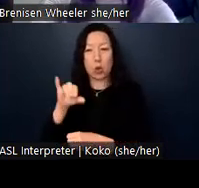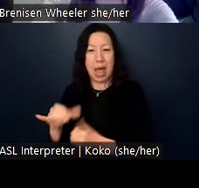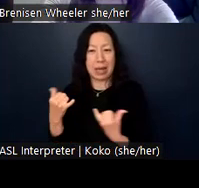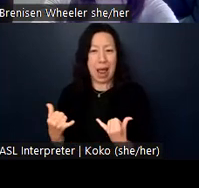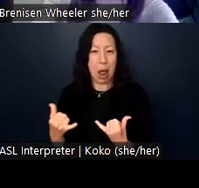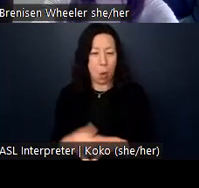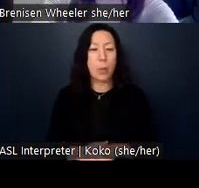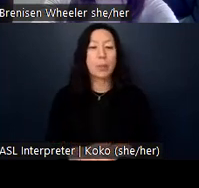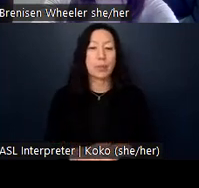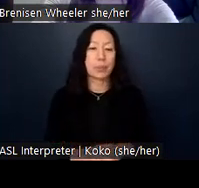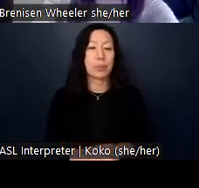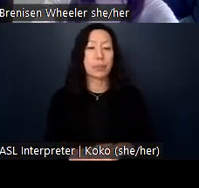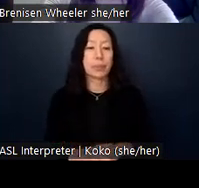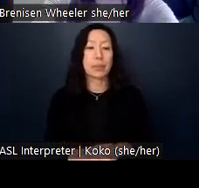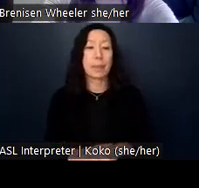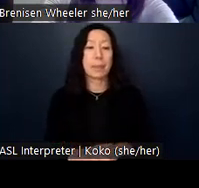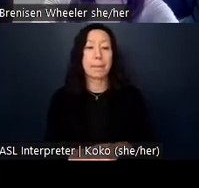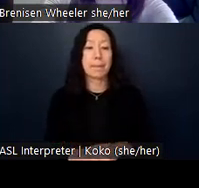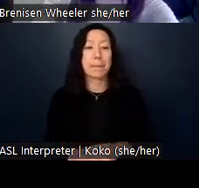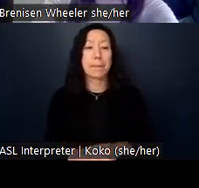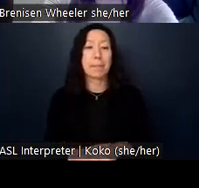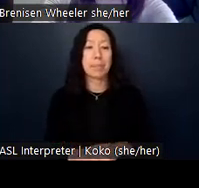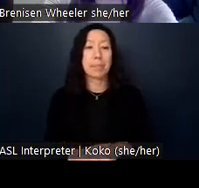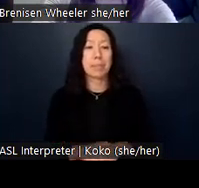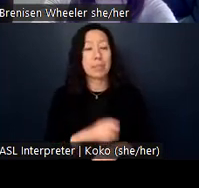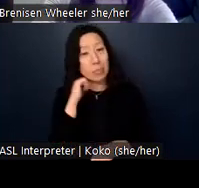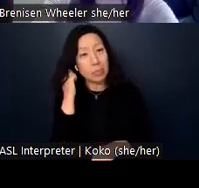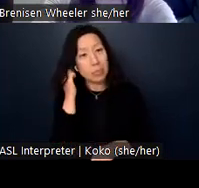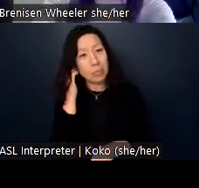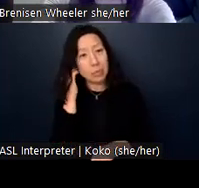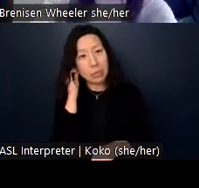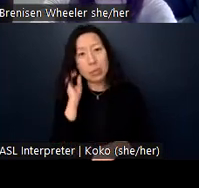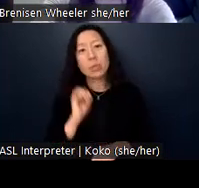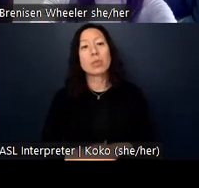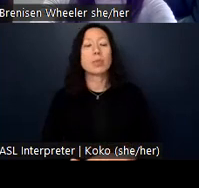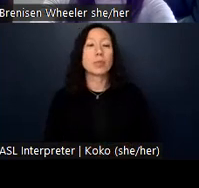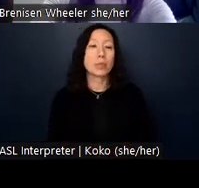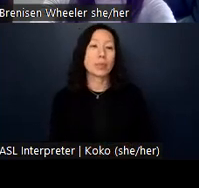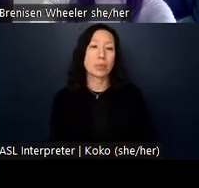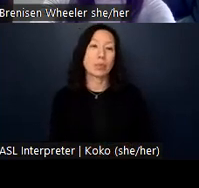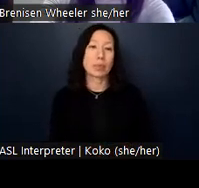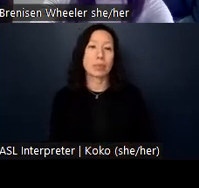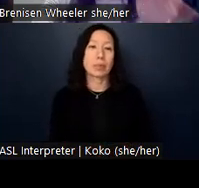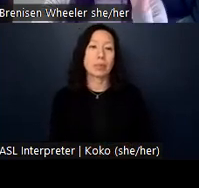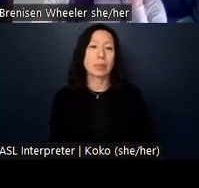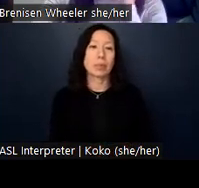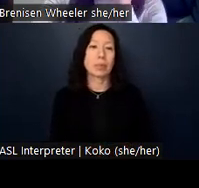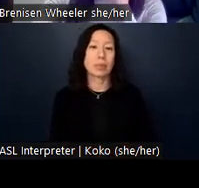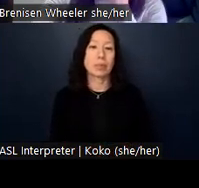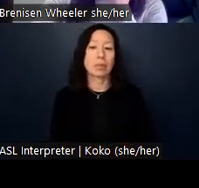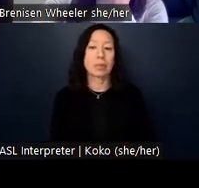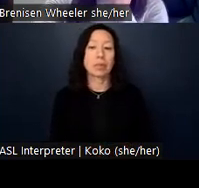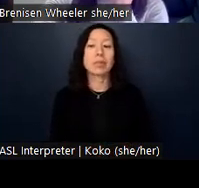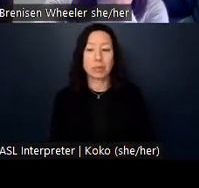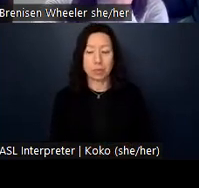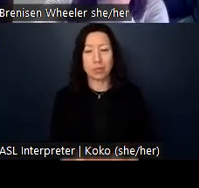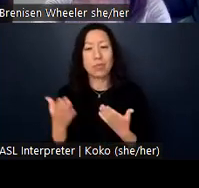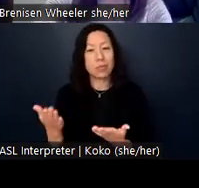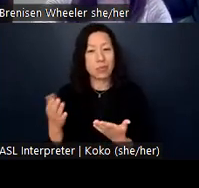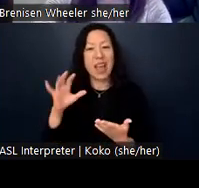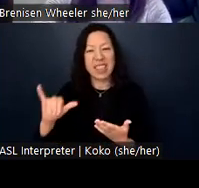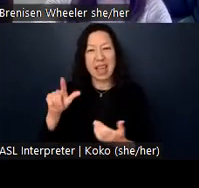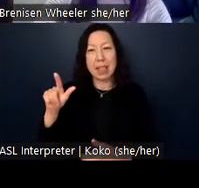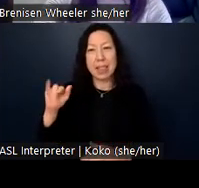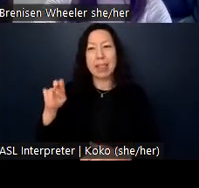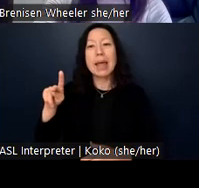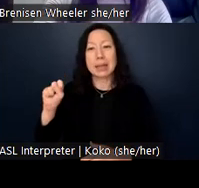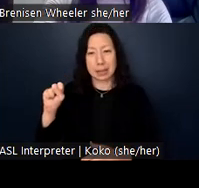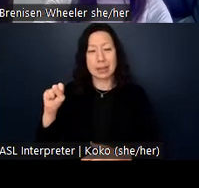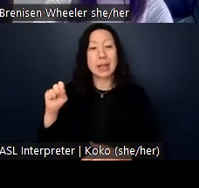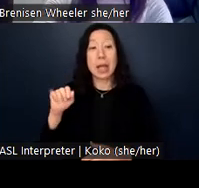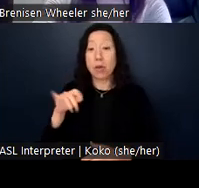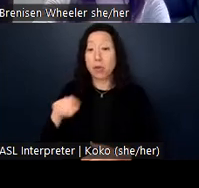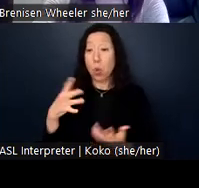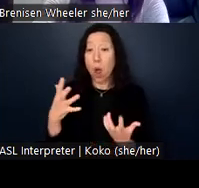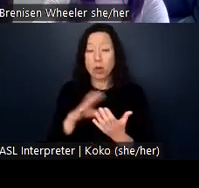13:26:42 Here it comes over the links, if you would like to learn more and then there's